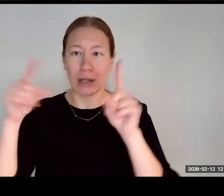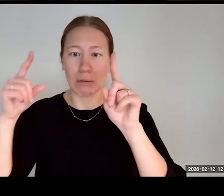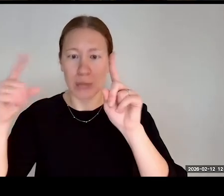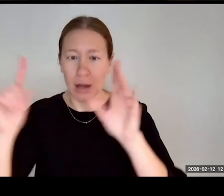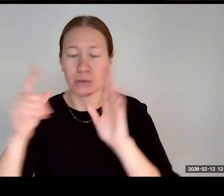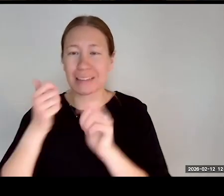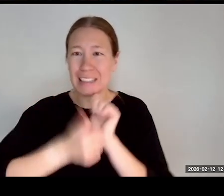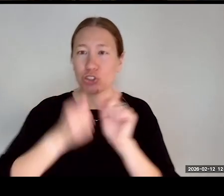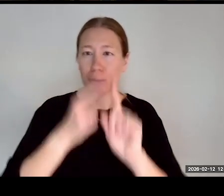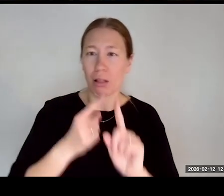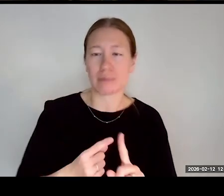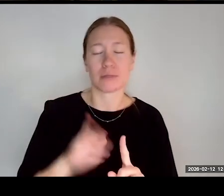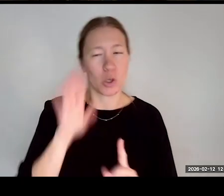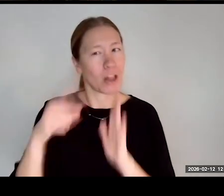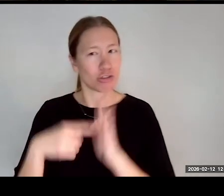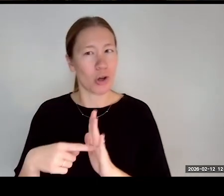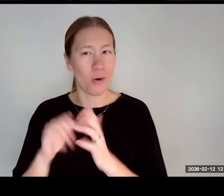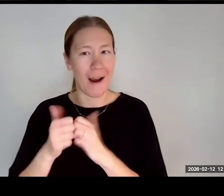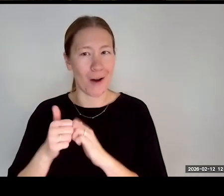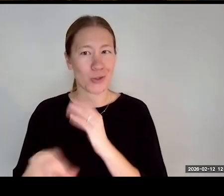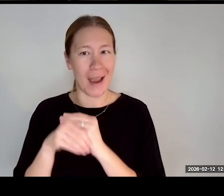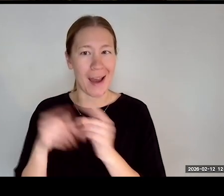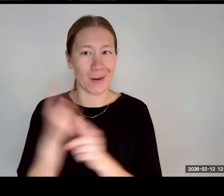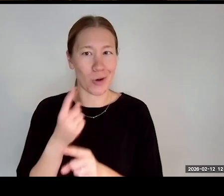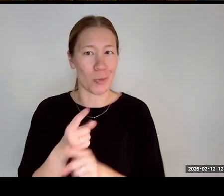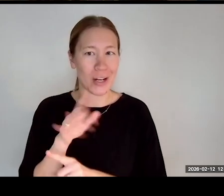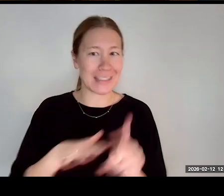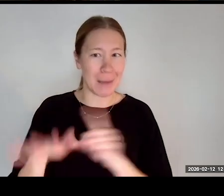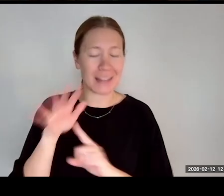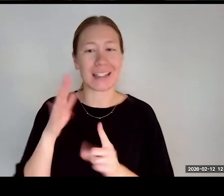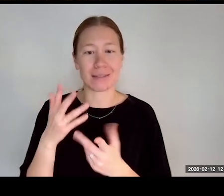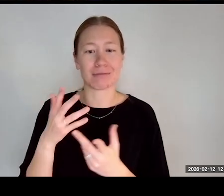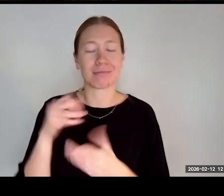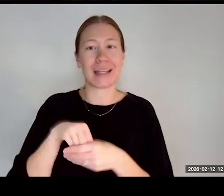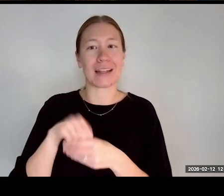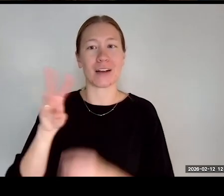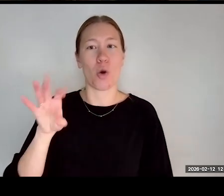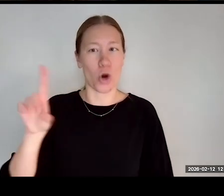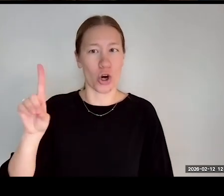So I'm gonna show you how to add spacing in properly using the spacing function in Word. And for lists,